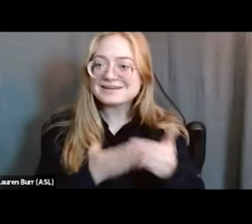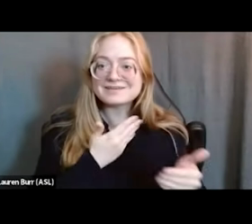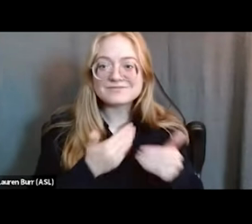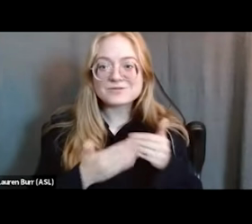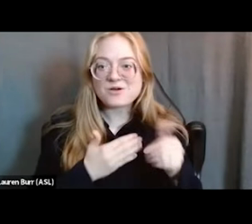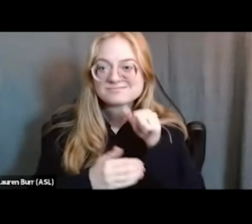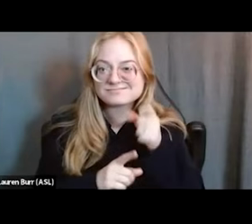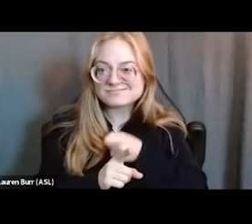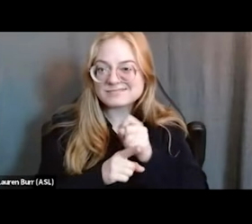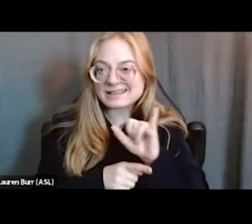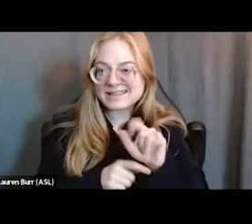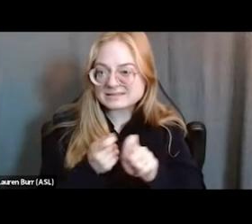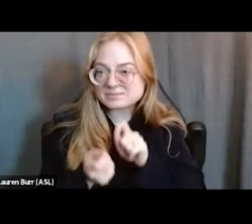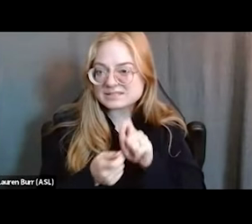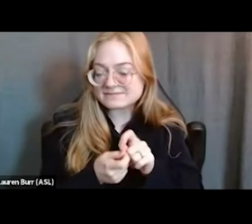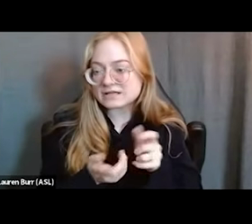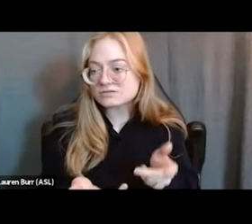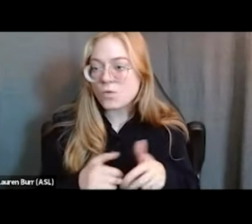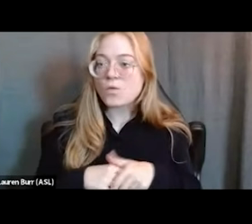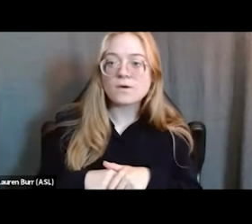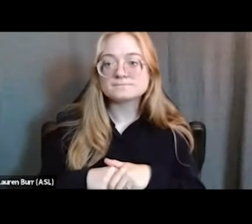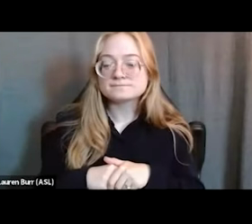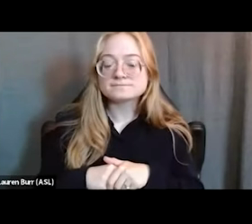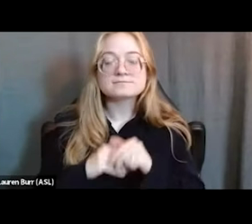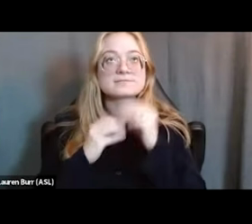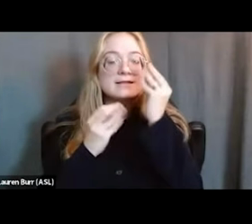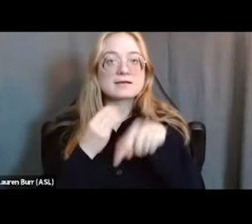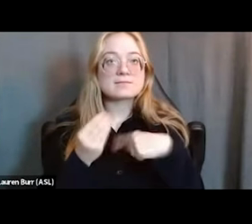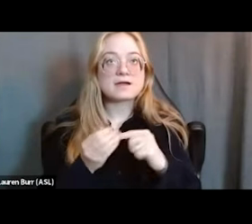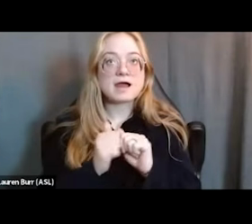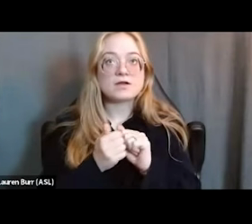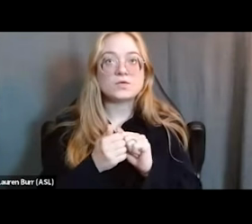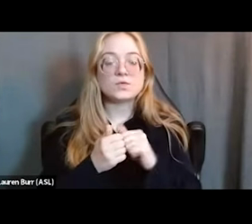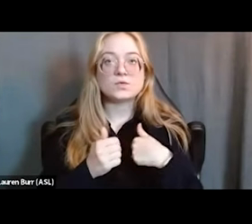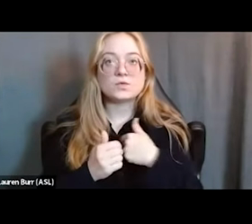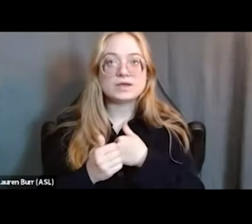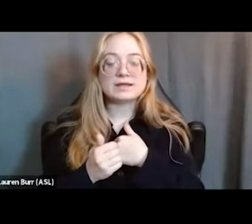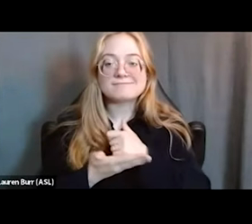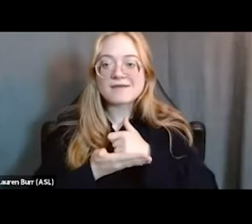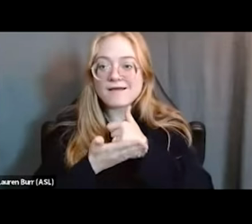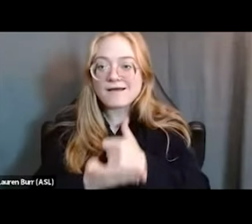And so when thinking about how do we extend programs and services, how do we help to build that continuum,